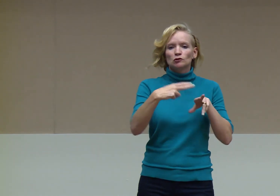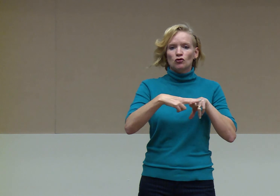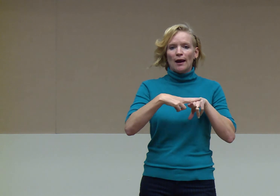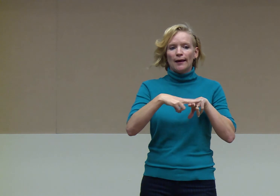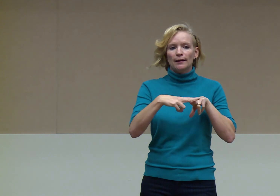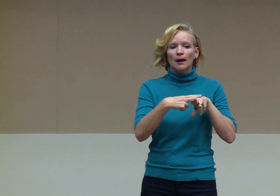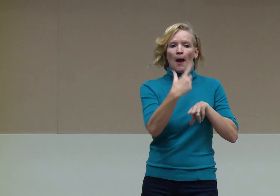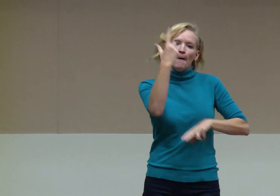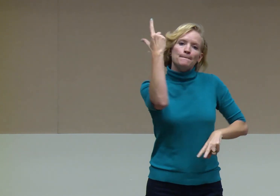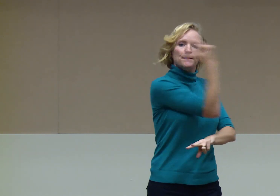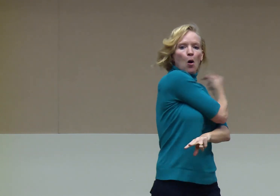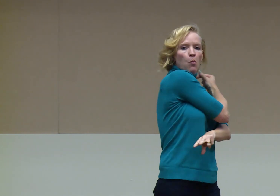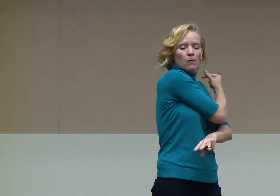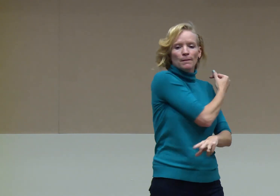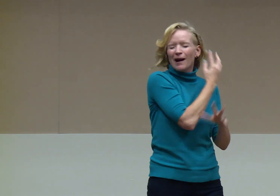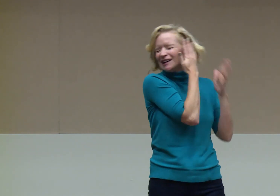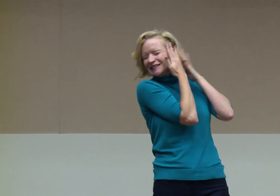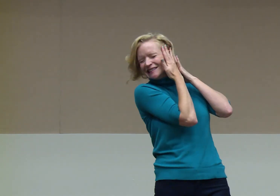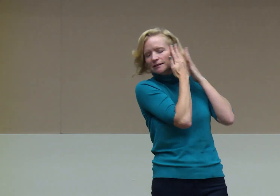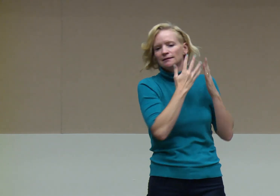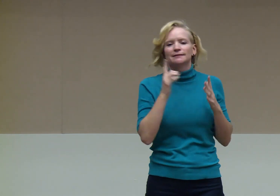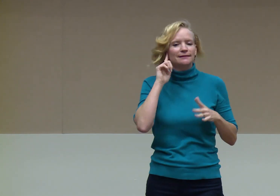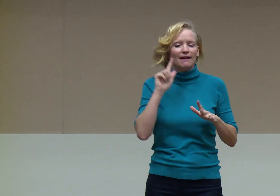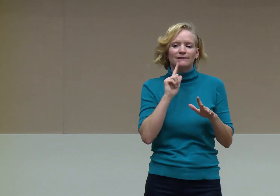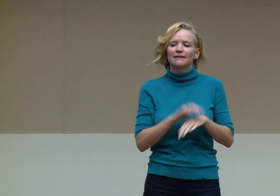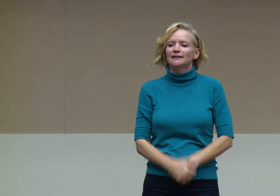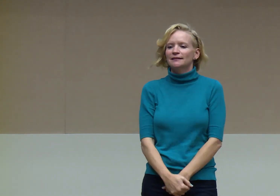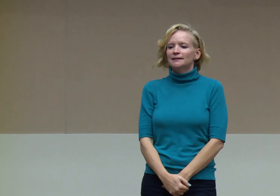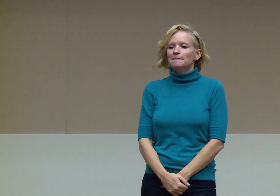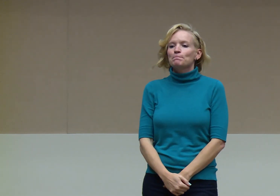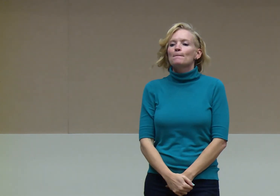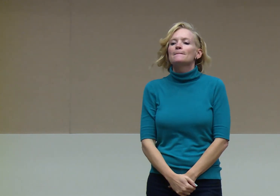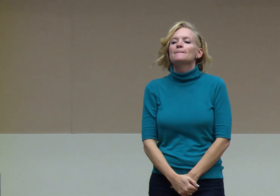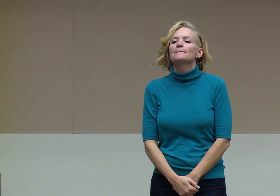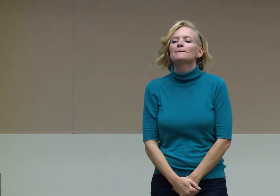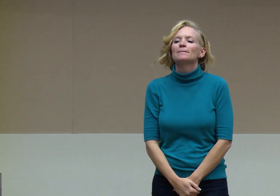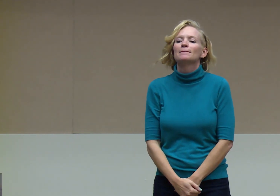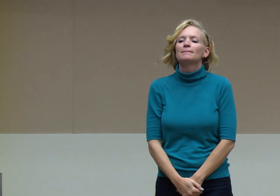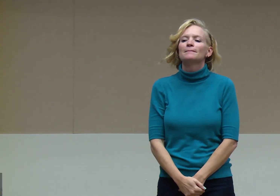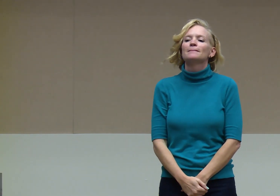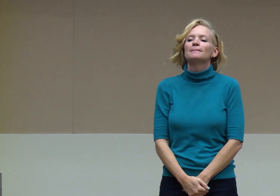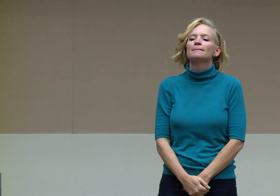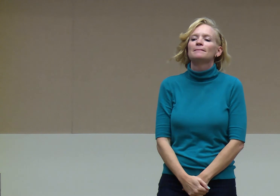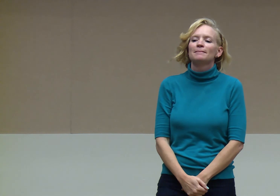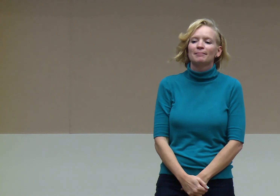"and we were sitting near a train, "and, you know, the train rushed by "and it was so loud that I became deaf."